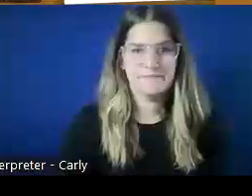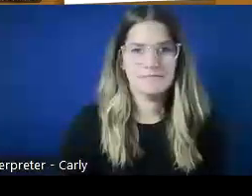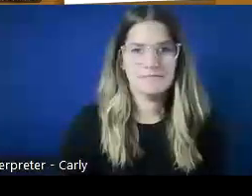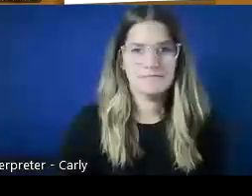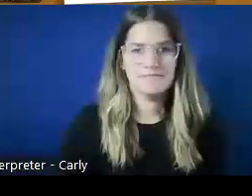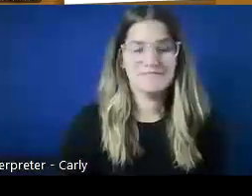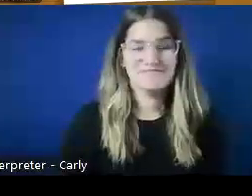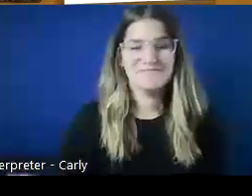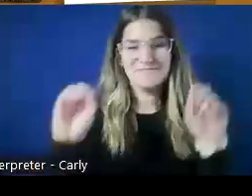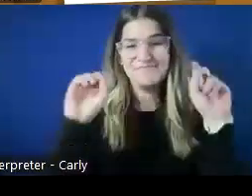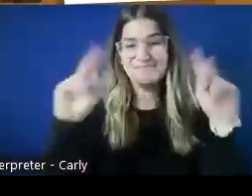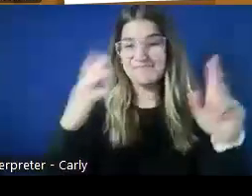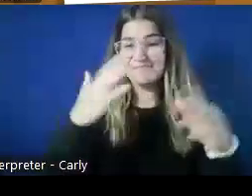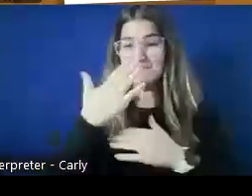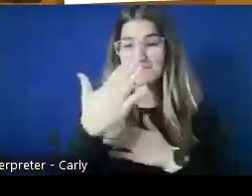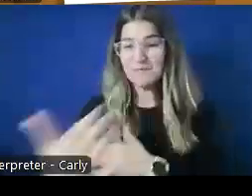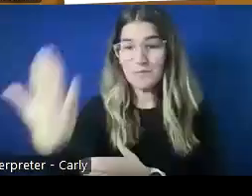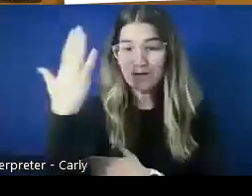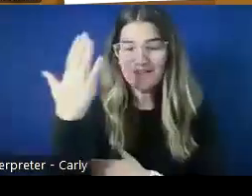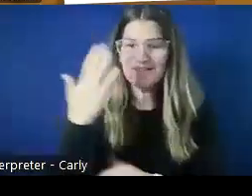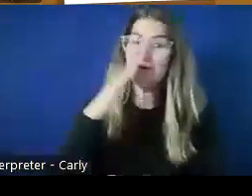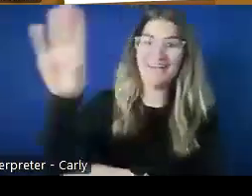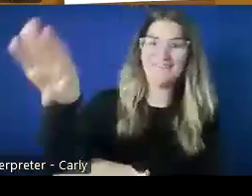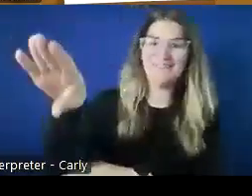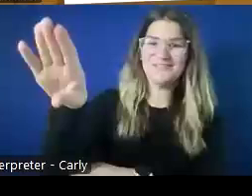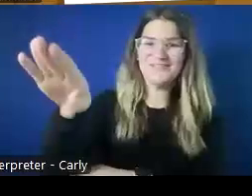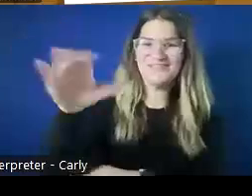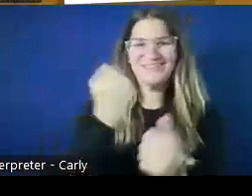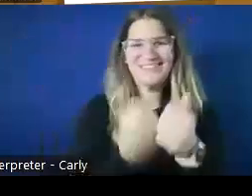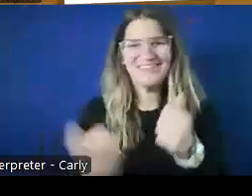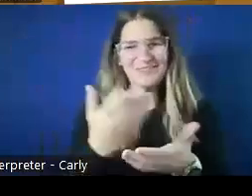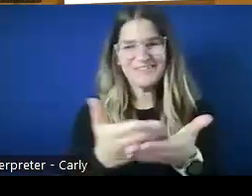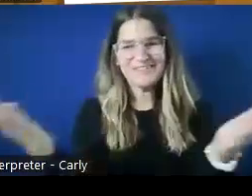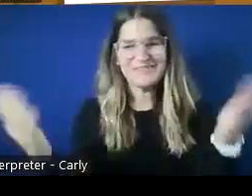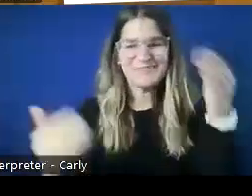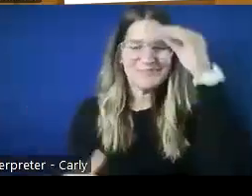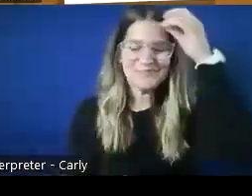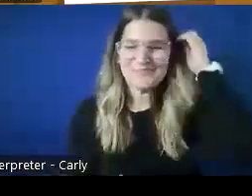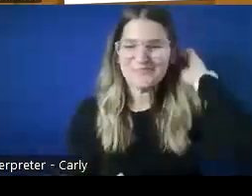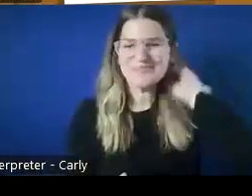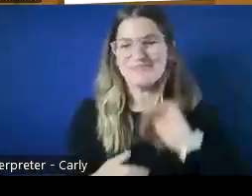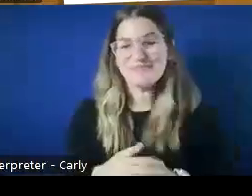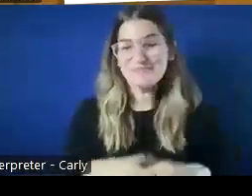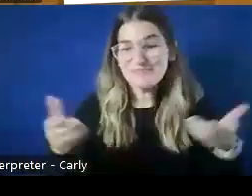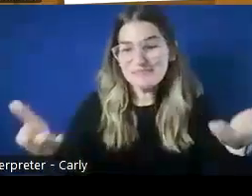all right well good morning good afternoon everyone um we welcome to Department of